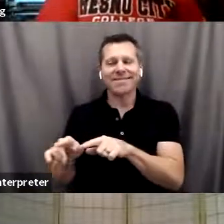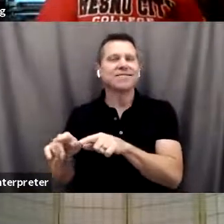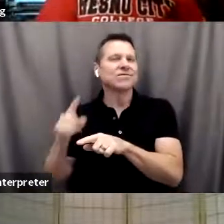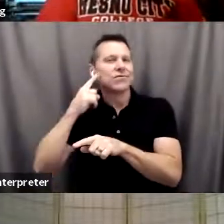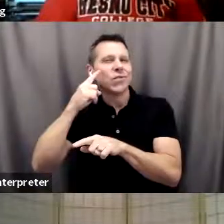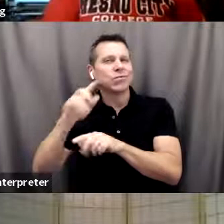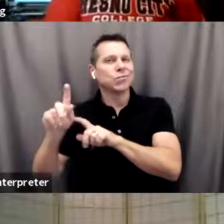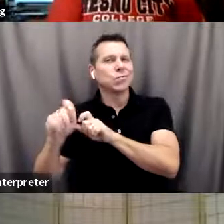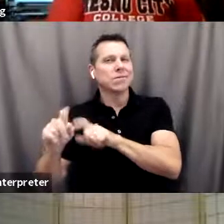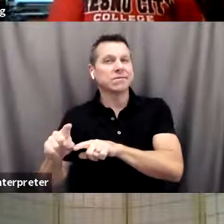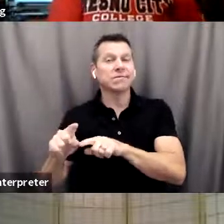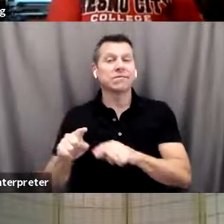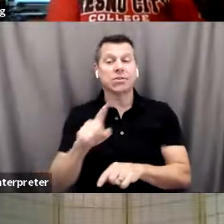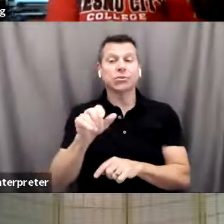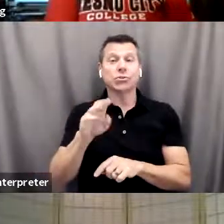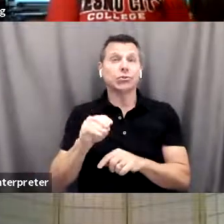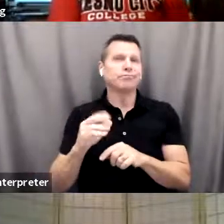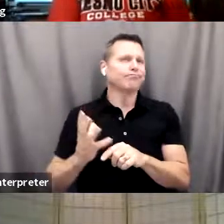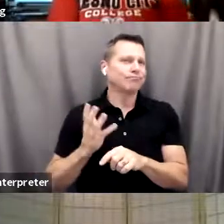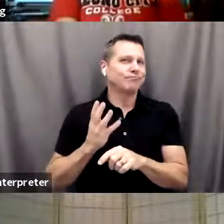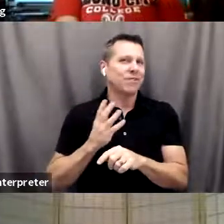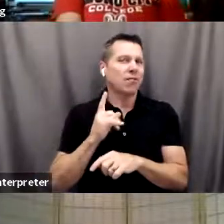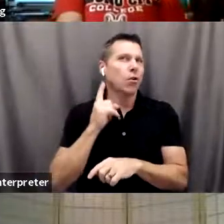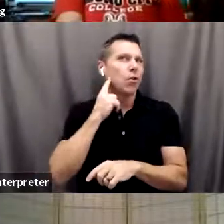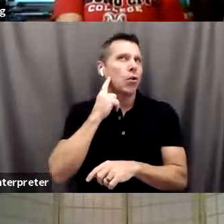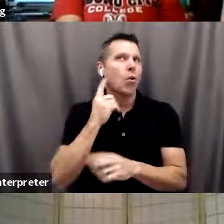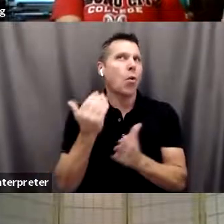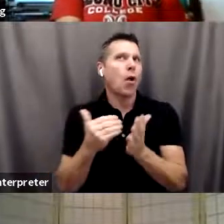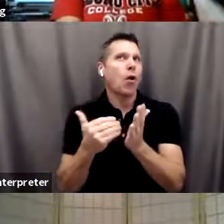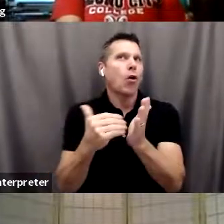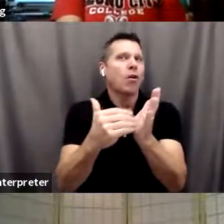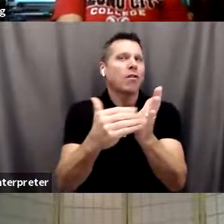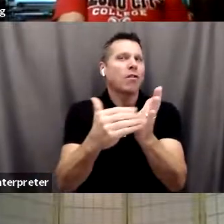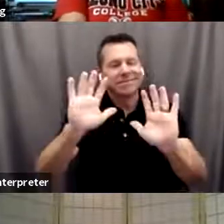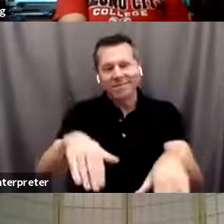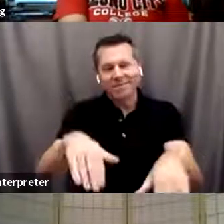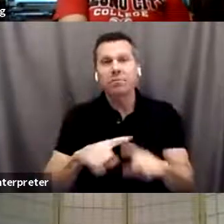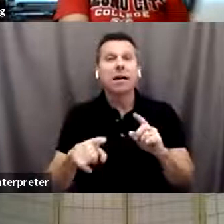the basic zoom etiquette that we've all probably heard it 1000 times. So bear with me, please keep yourself muted during this